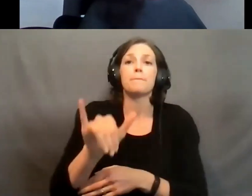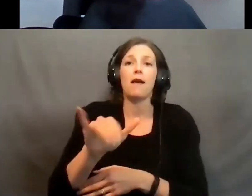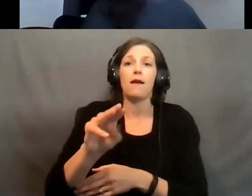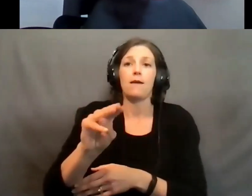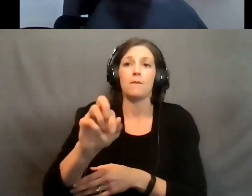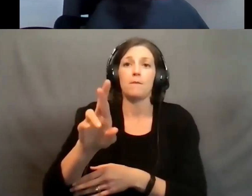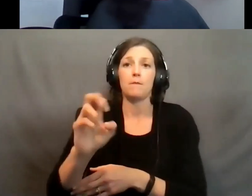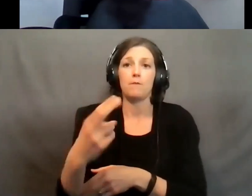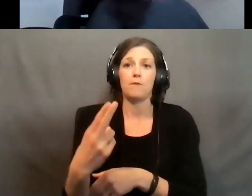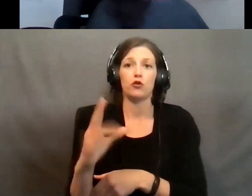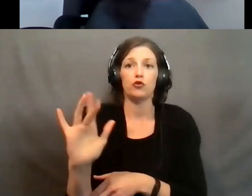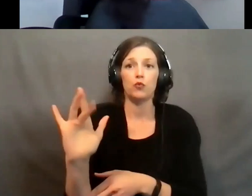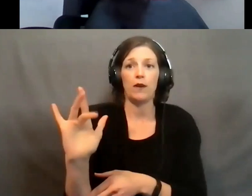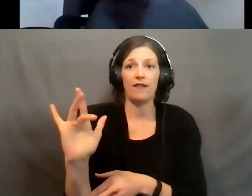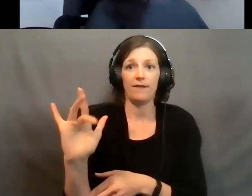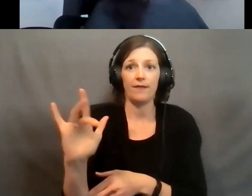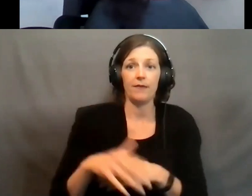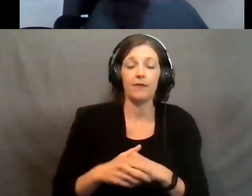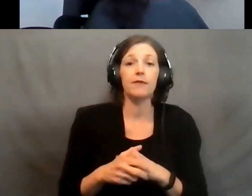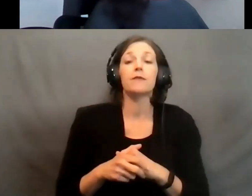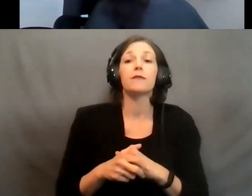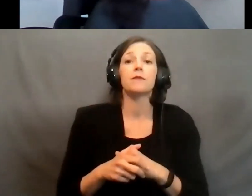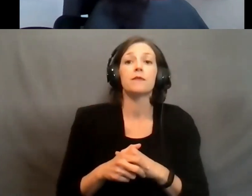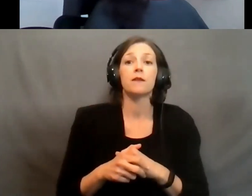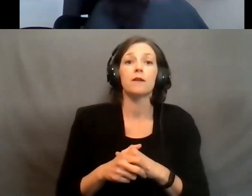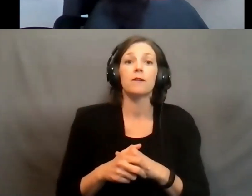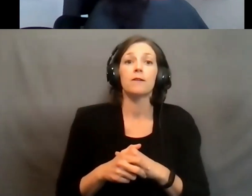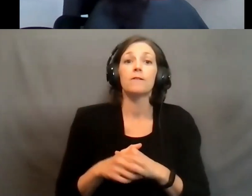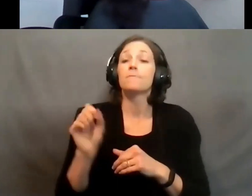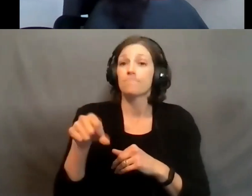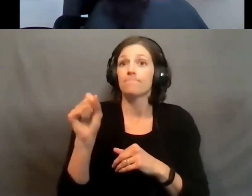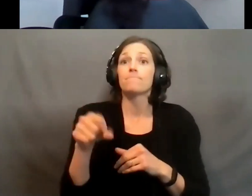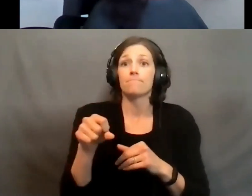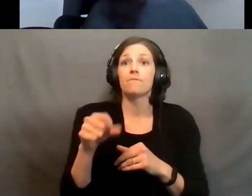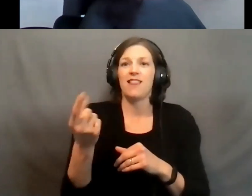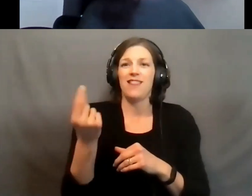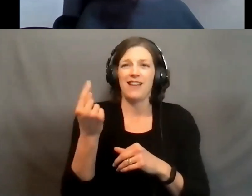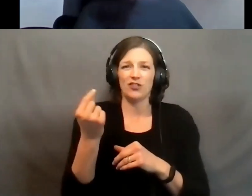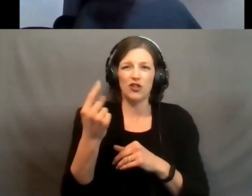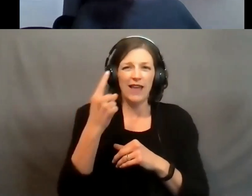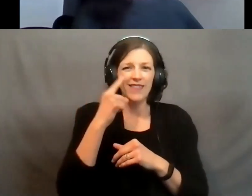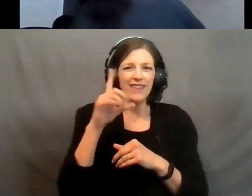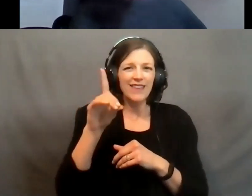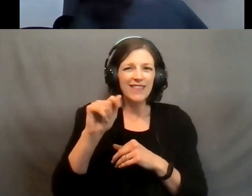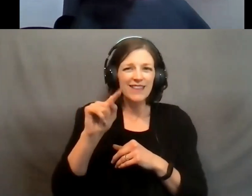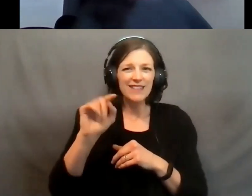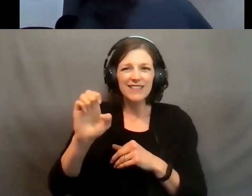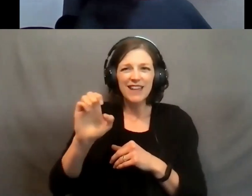13:08:44 Indeed, last year I believe the date was going to be February 15,